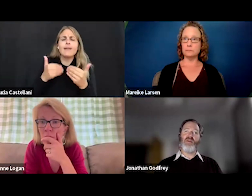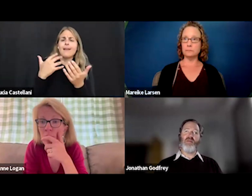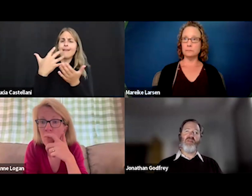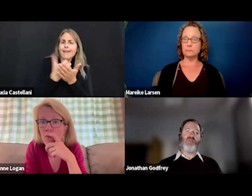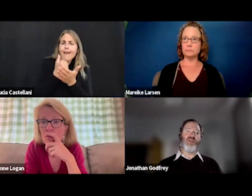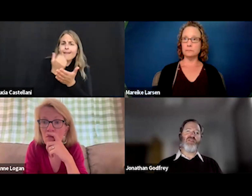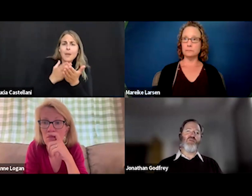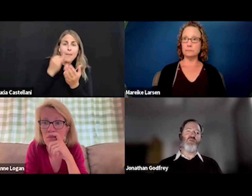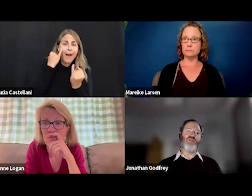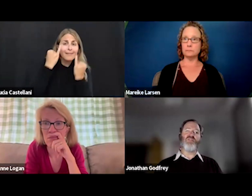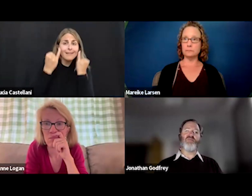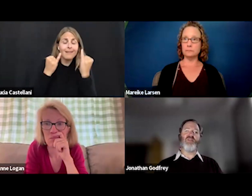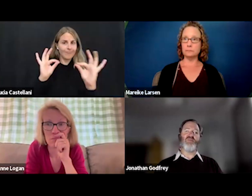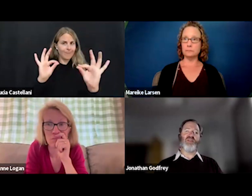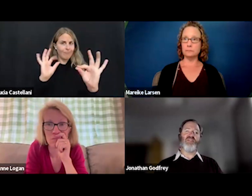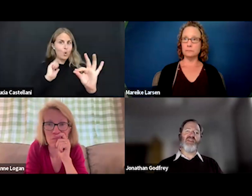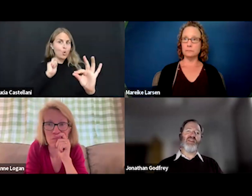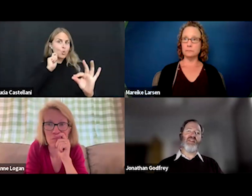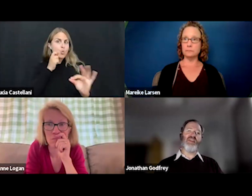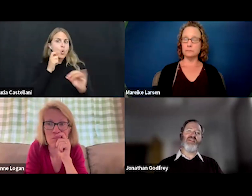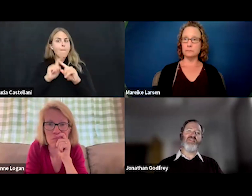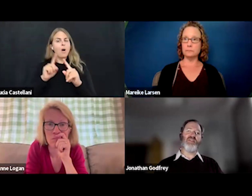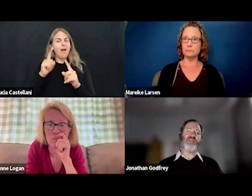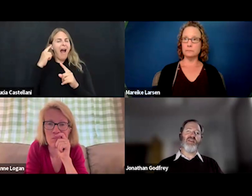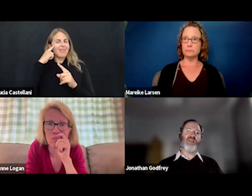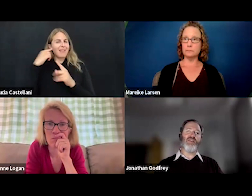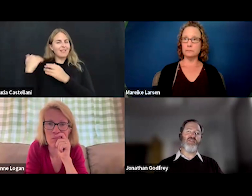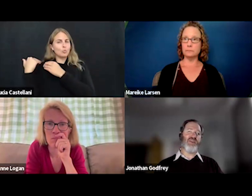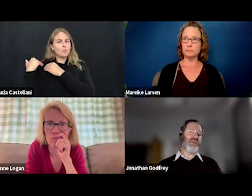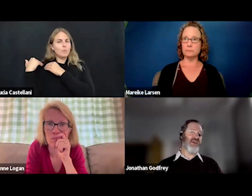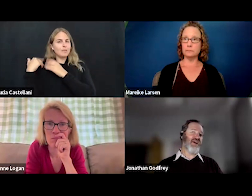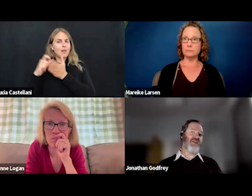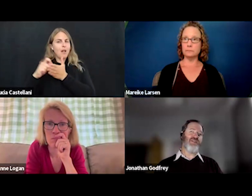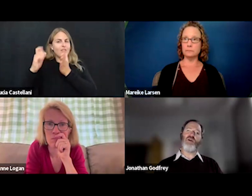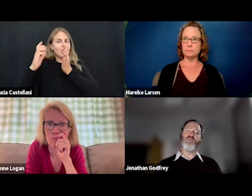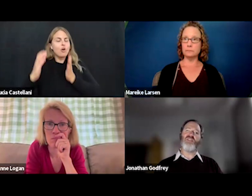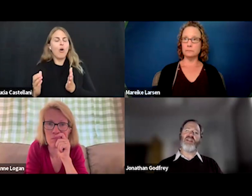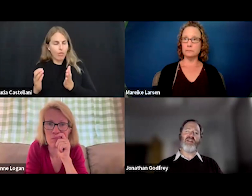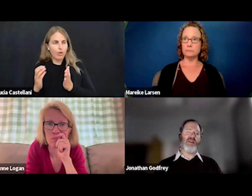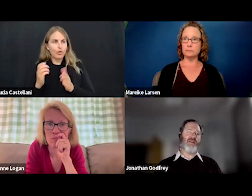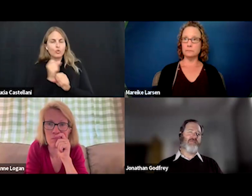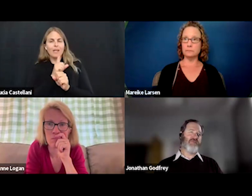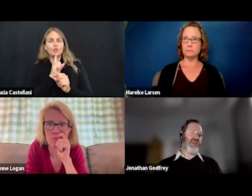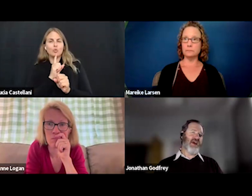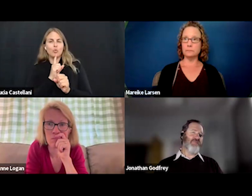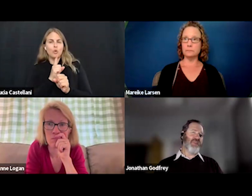But it's author responsibility in the end-- is the gold standard.